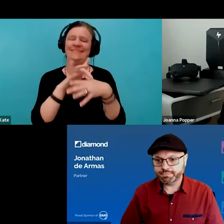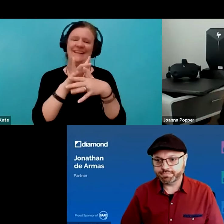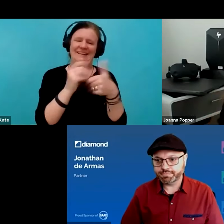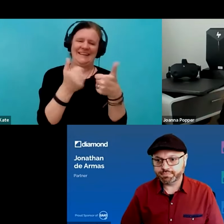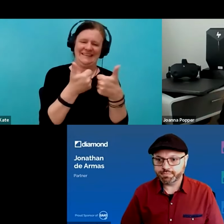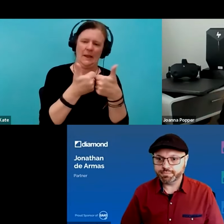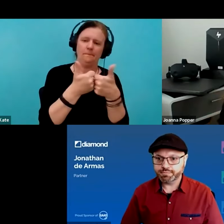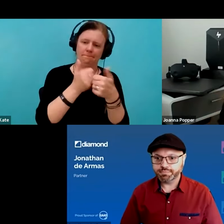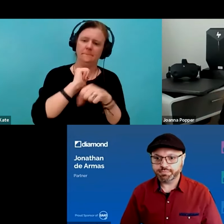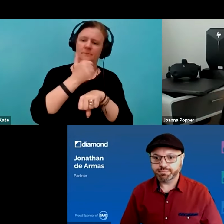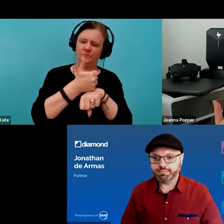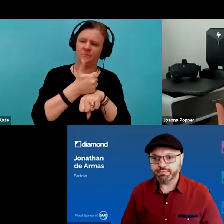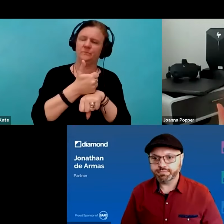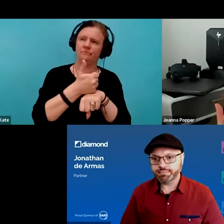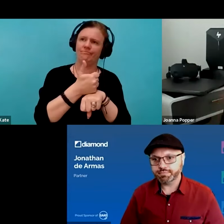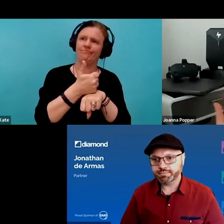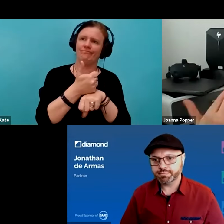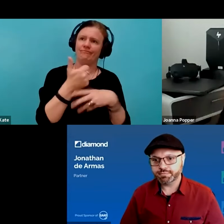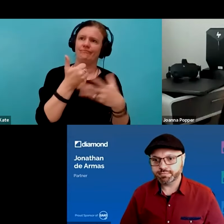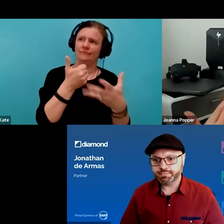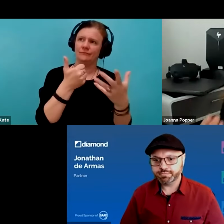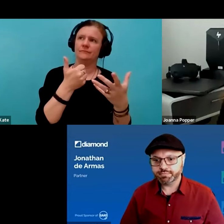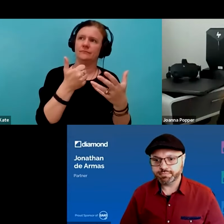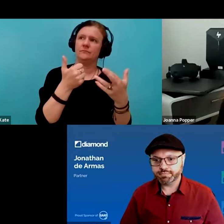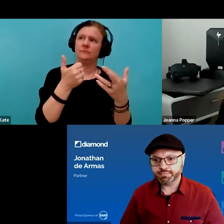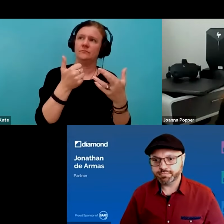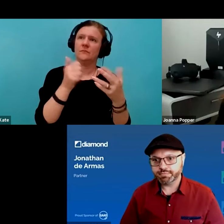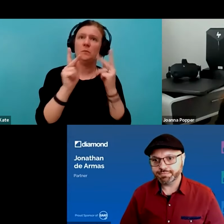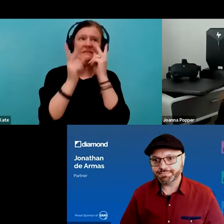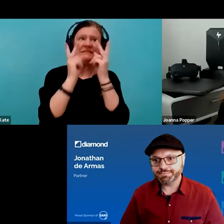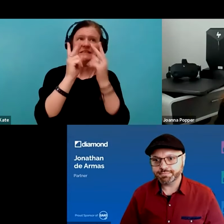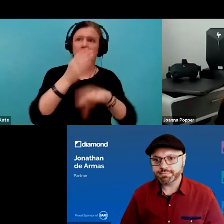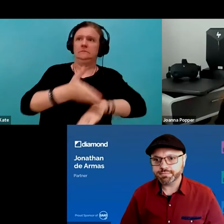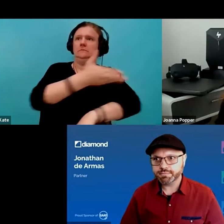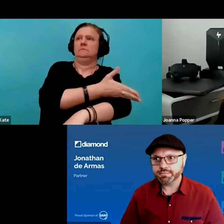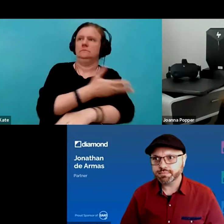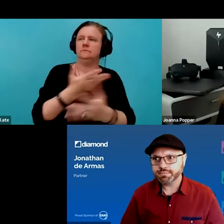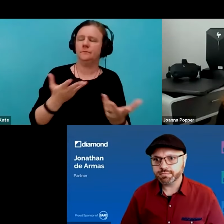created to to help improve people's site, for example, and so that you know there